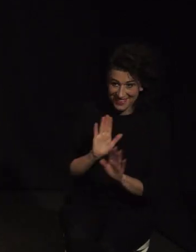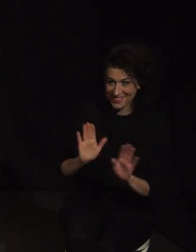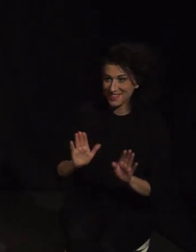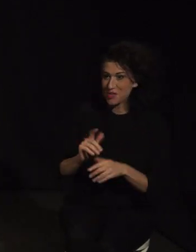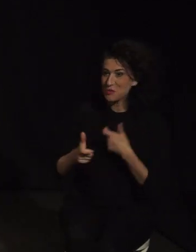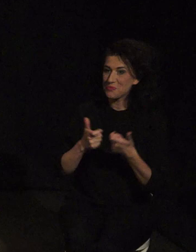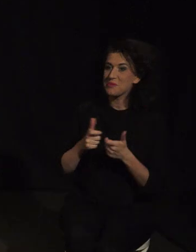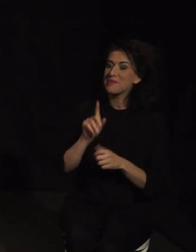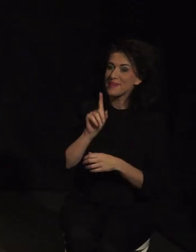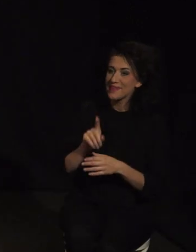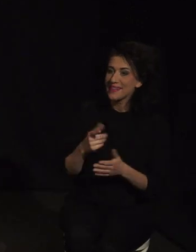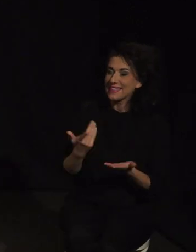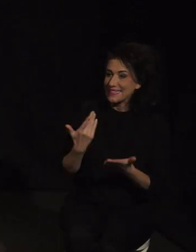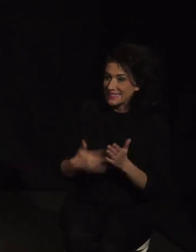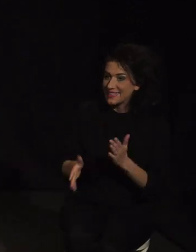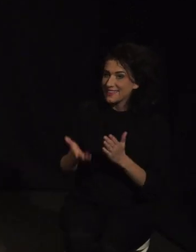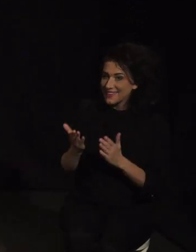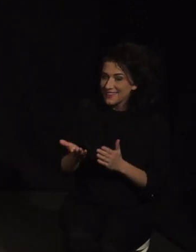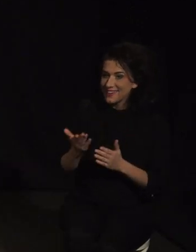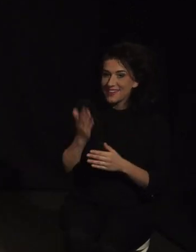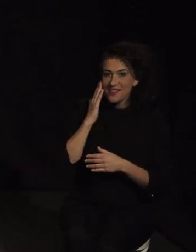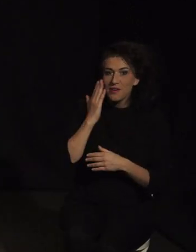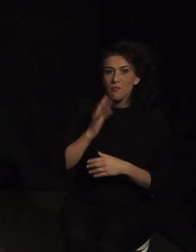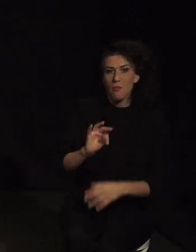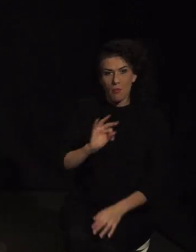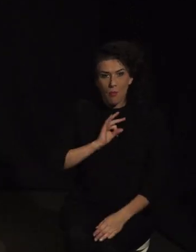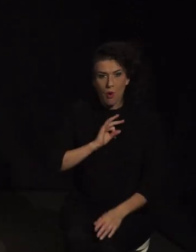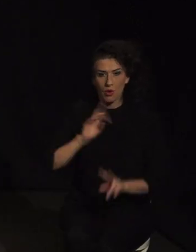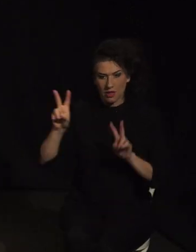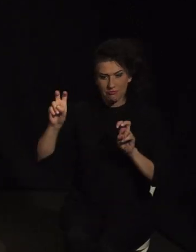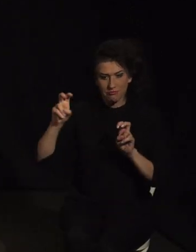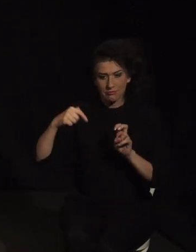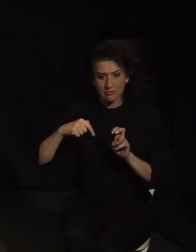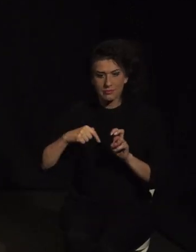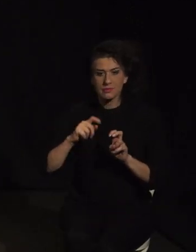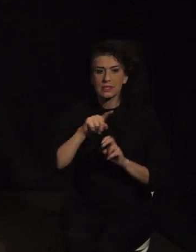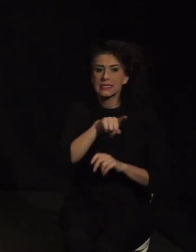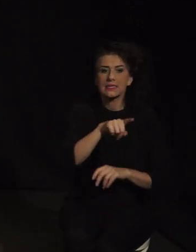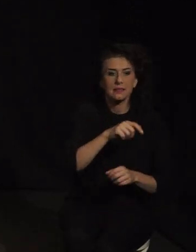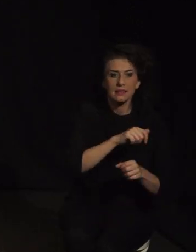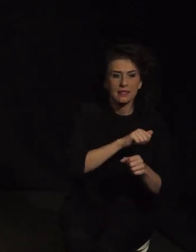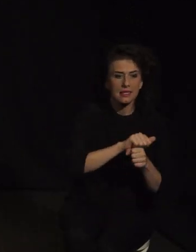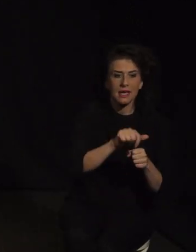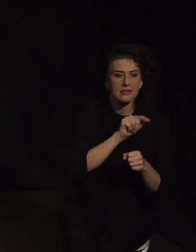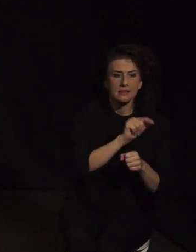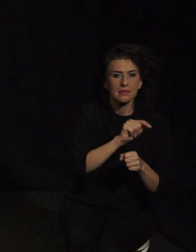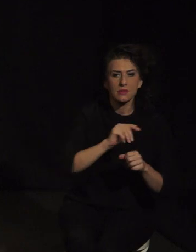We need to stress "moja." "Ty jesteś jak..." Like what? "Jak zdrowie," meaning "like health."